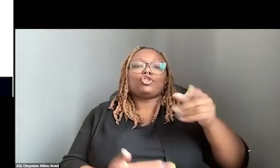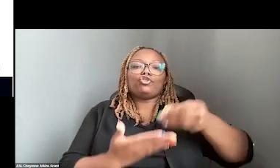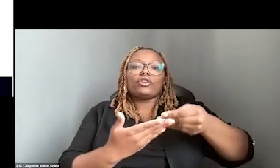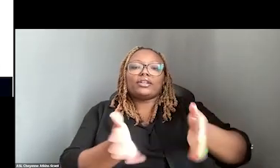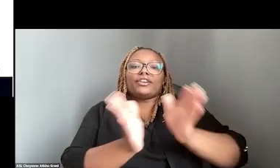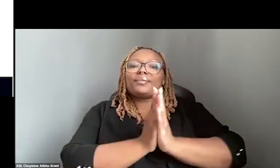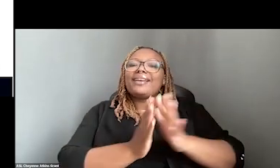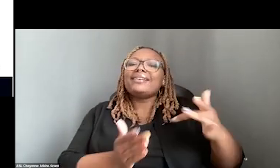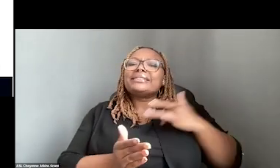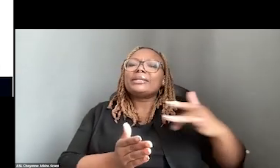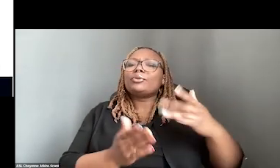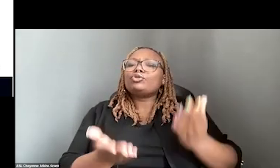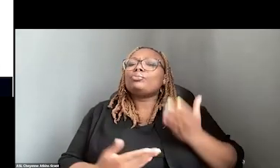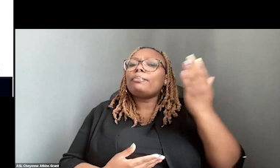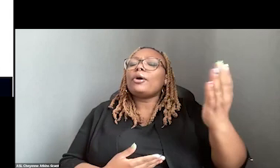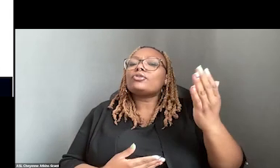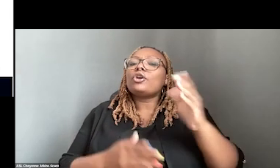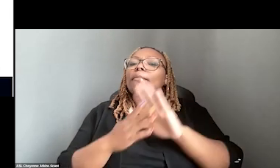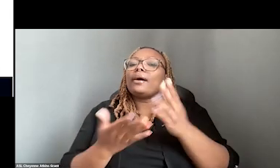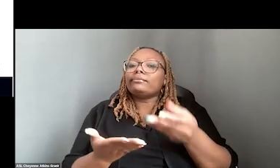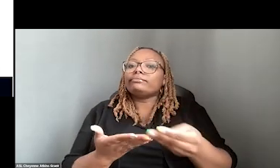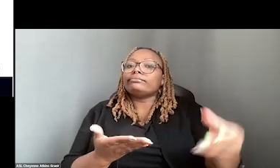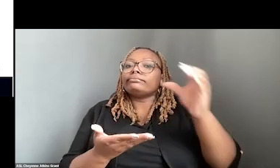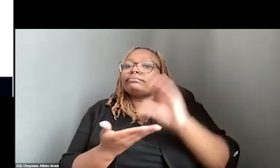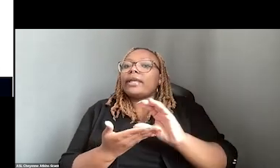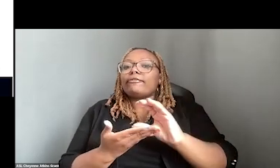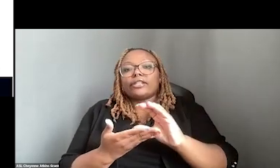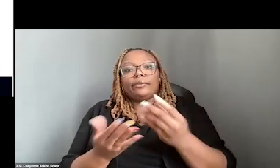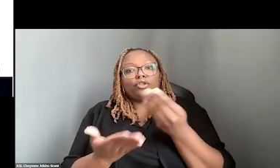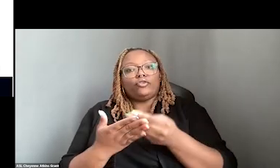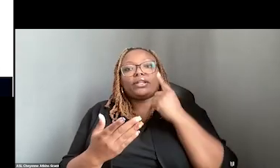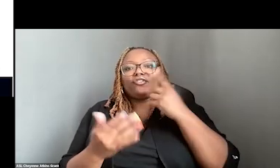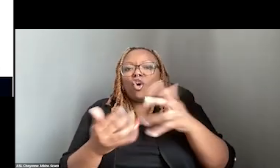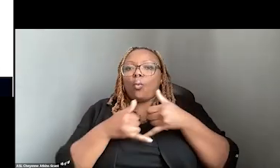but they are supplemental funding for existing awards. Same story here.